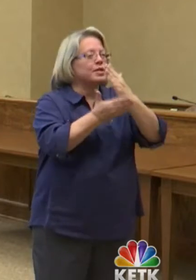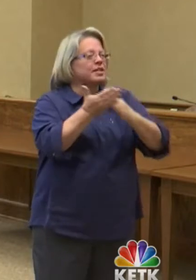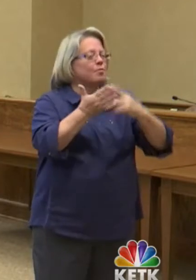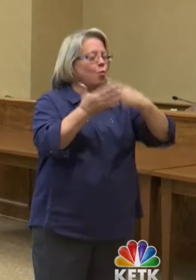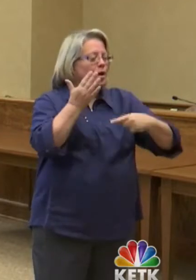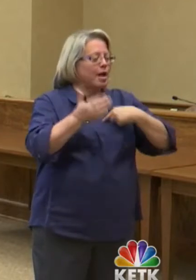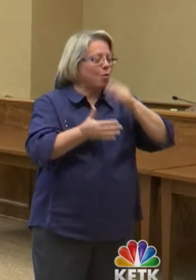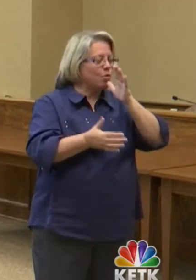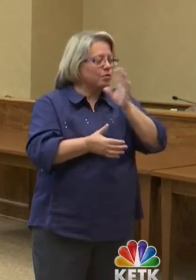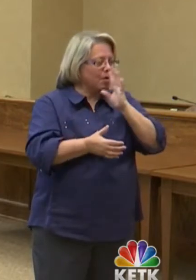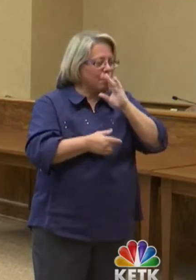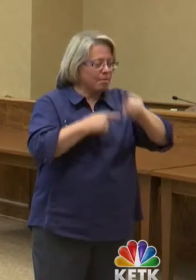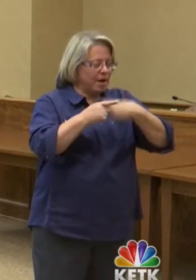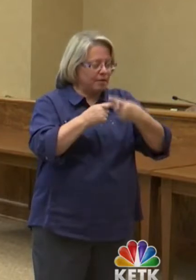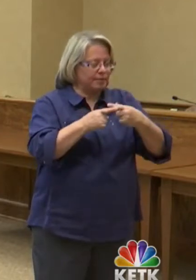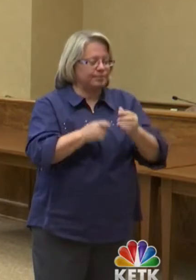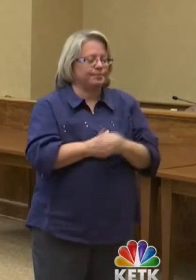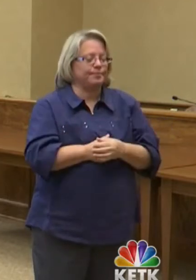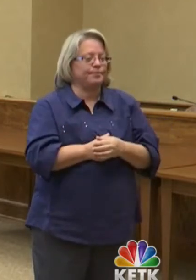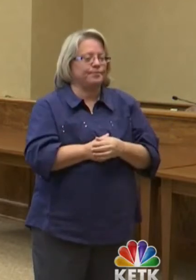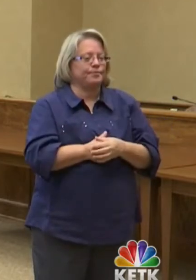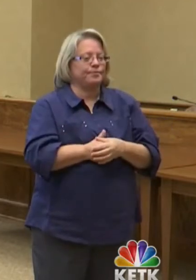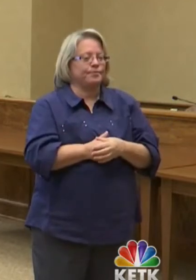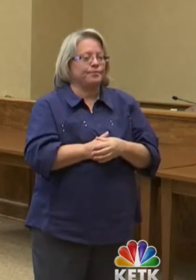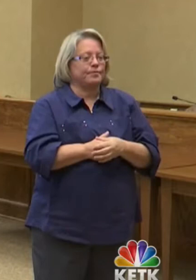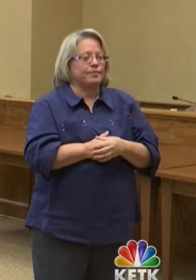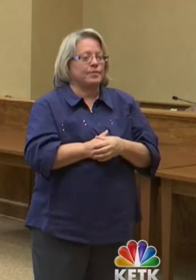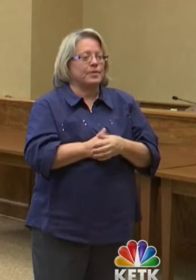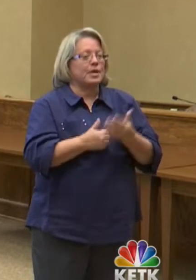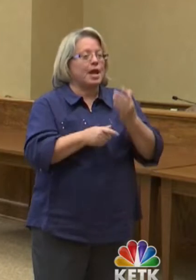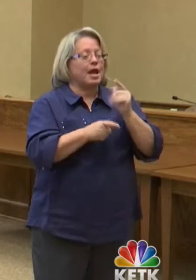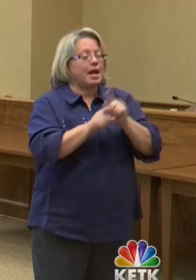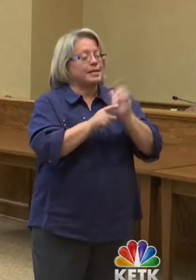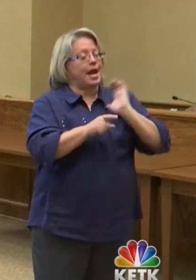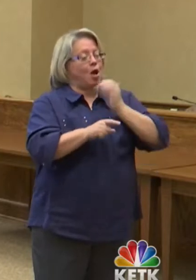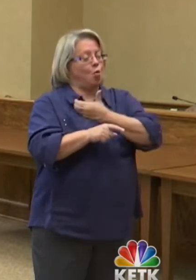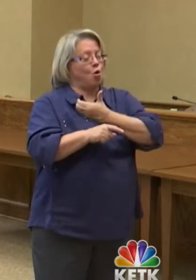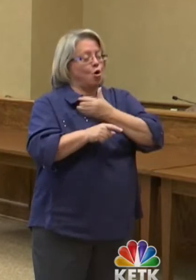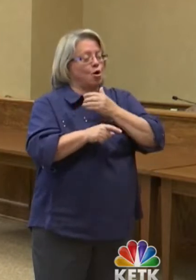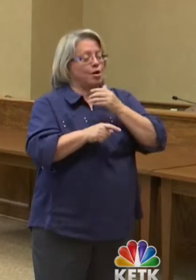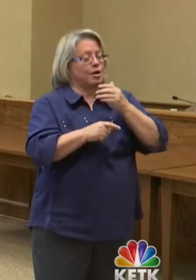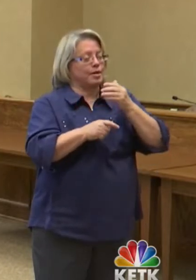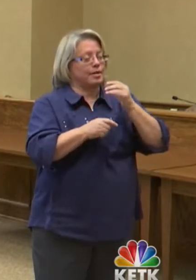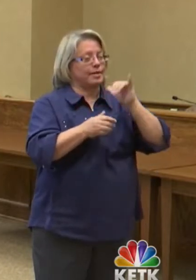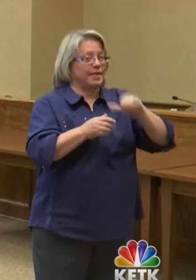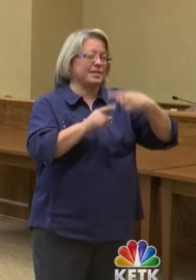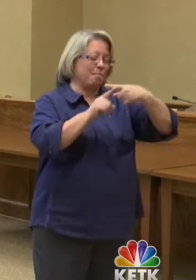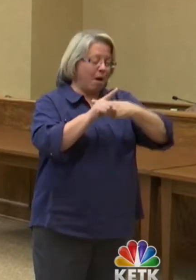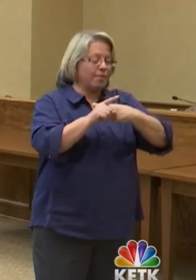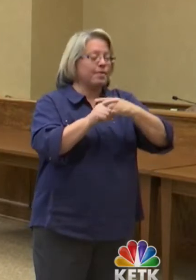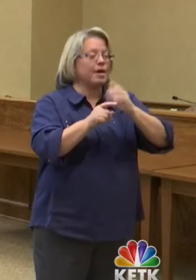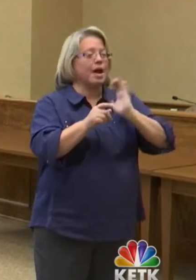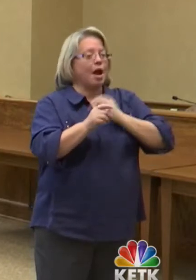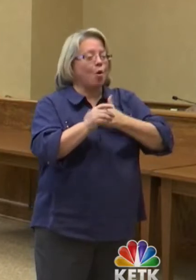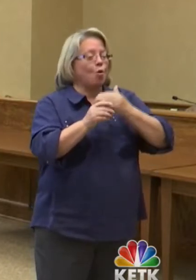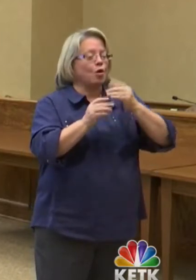WE CAN GET BACK TO BETTER. SECOND. LET'S TALK ABOUT HEALTHY CHOICES. ANOTHER GRAPH ILLUSTRATES SOME